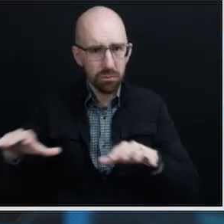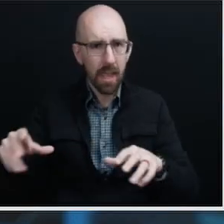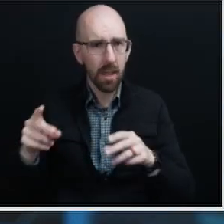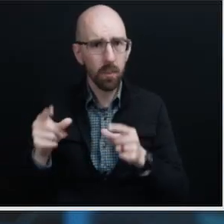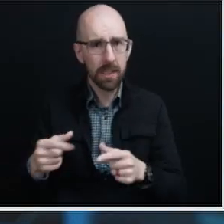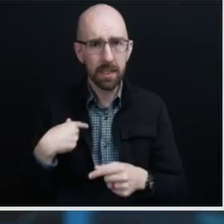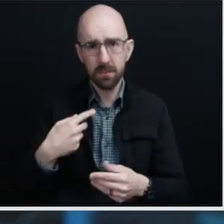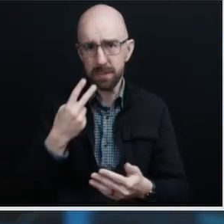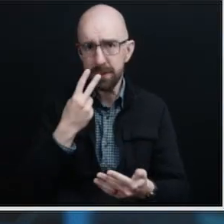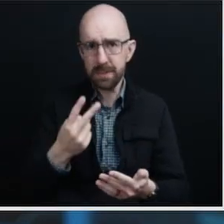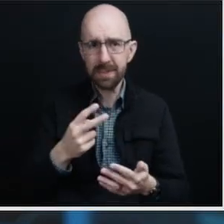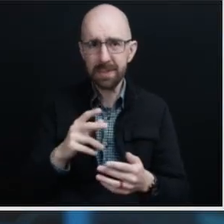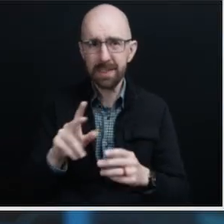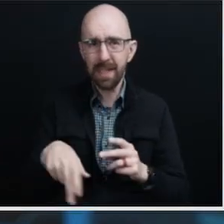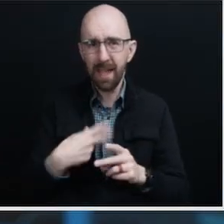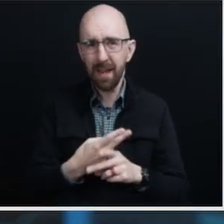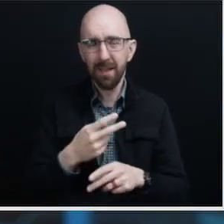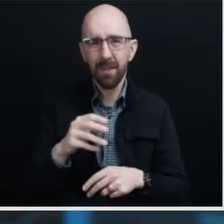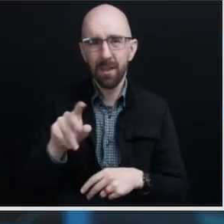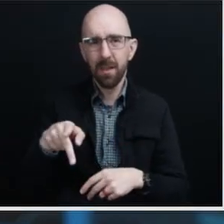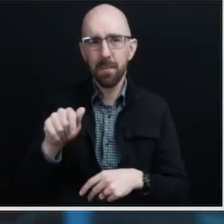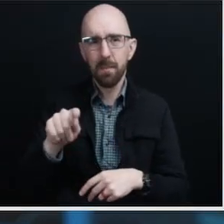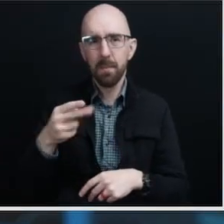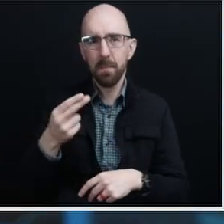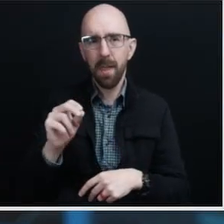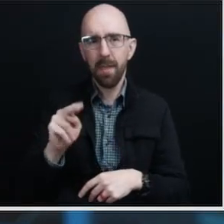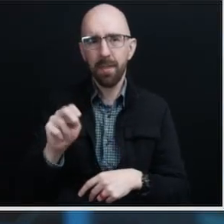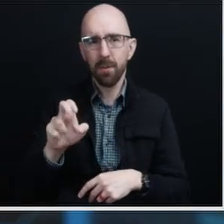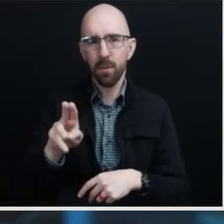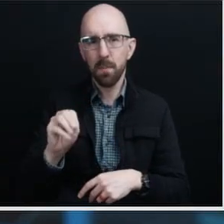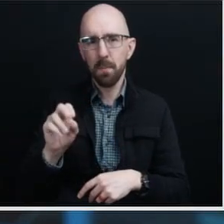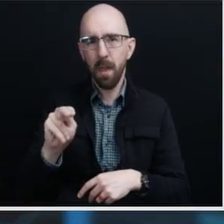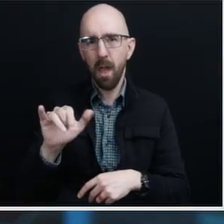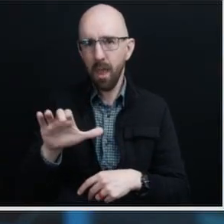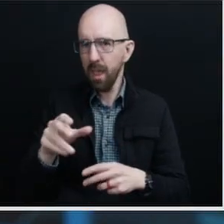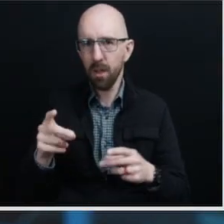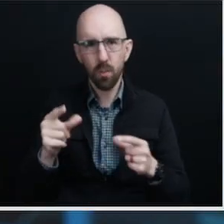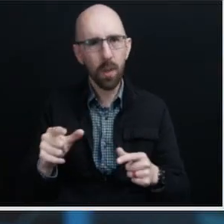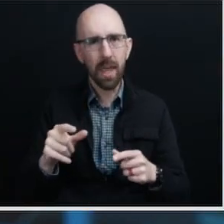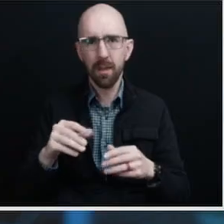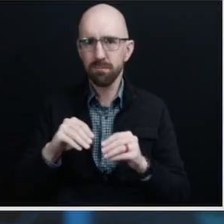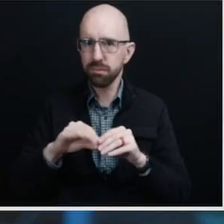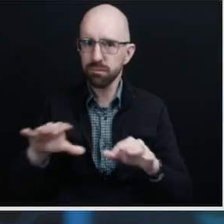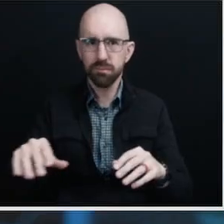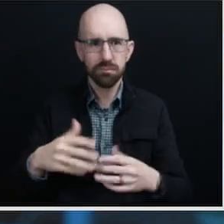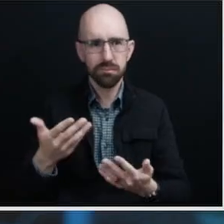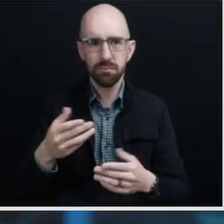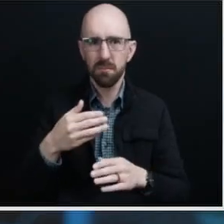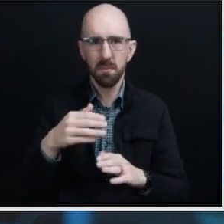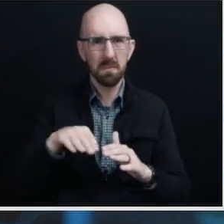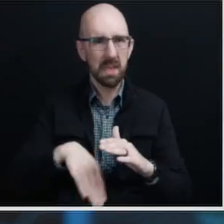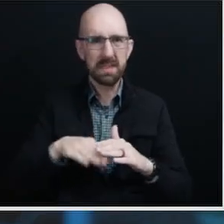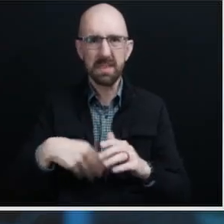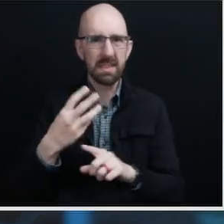of a pathonic. It's less than six months. You see rapid progression. Um the most of those are going